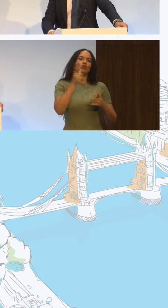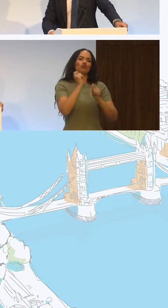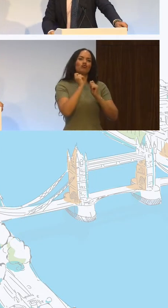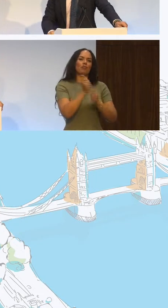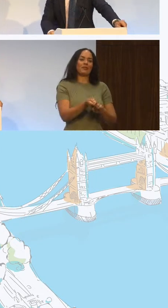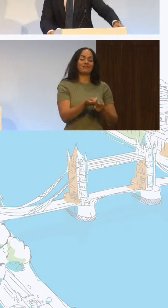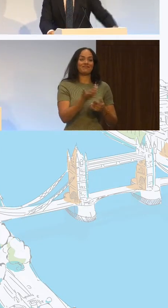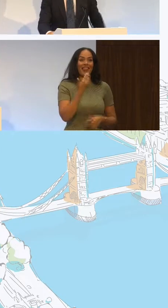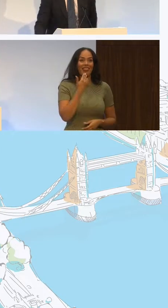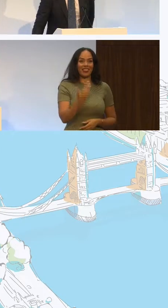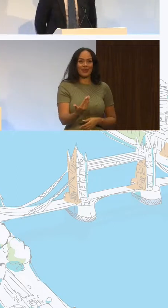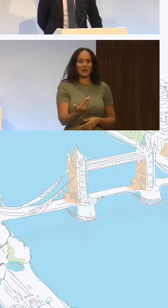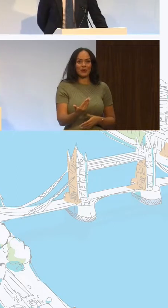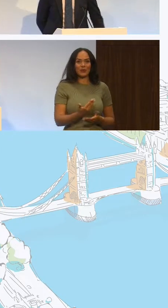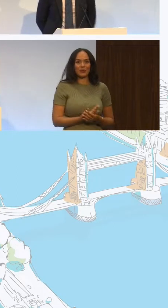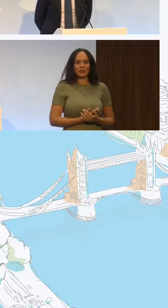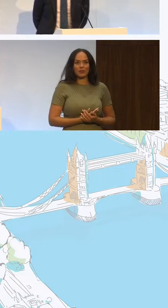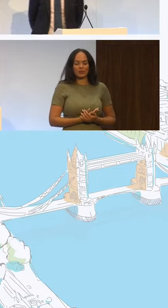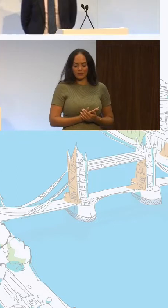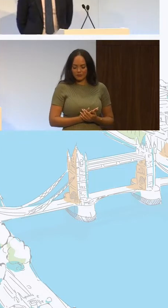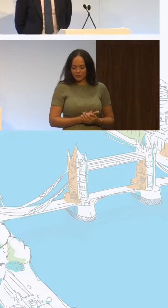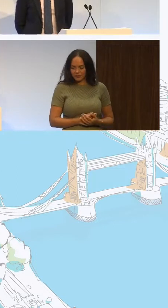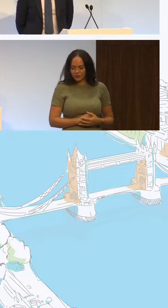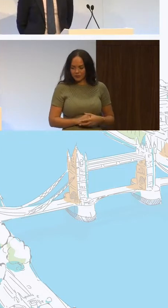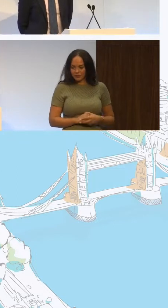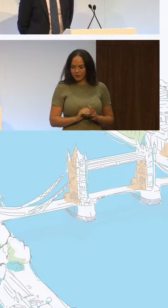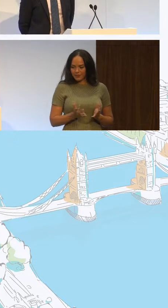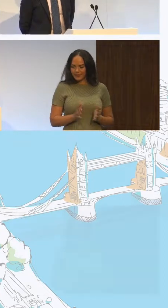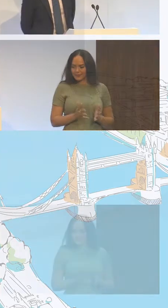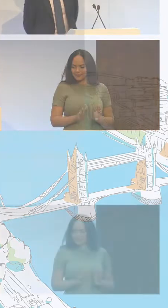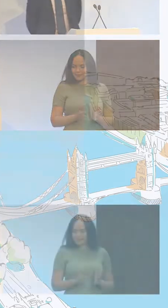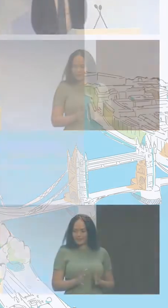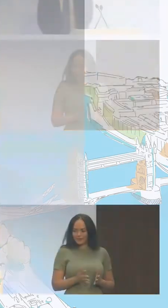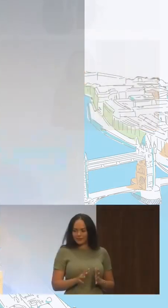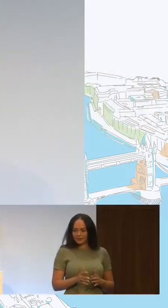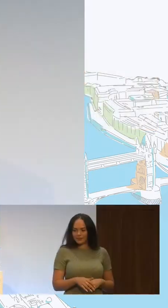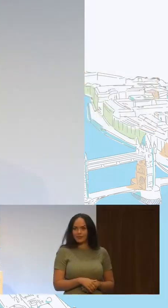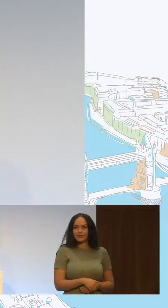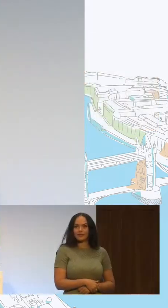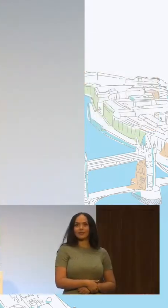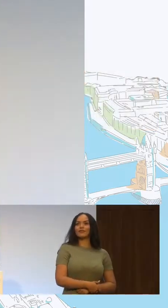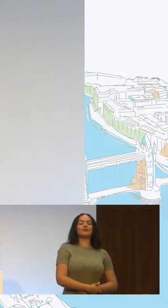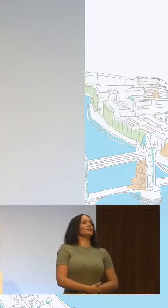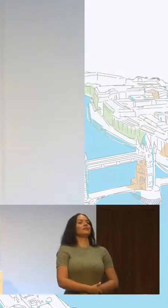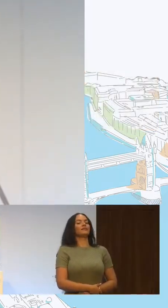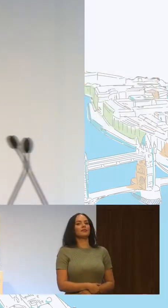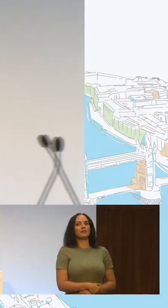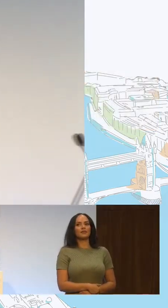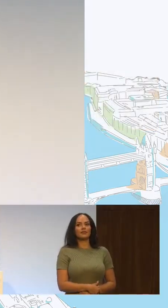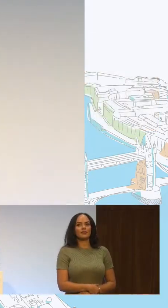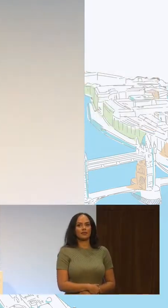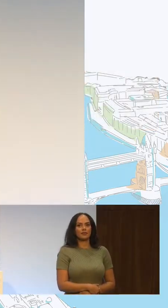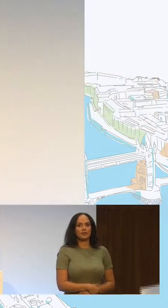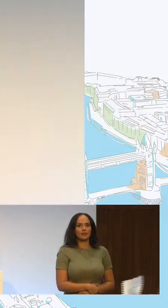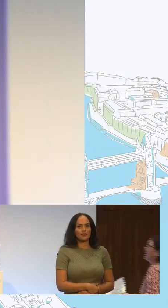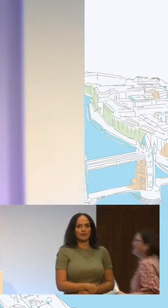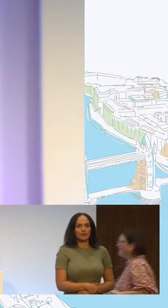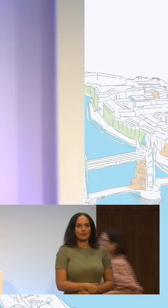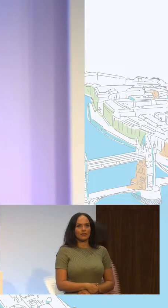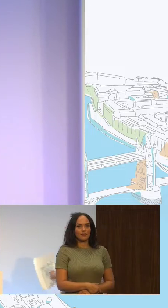Thank you.